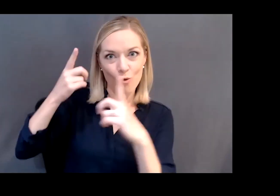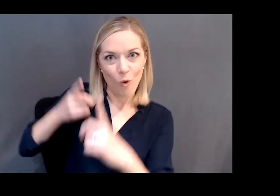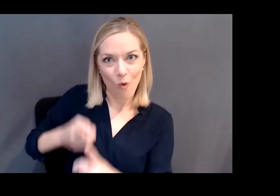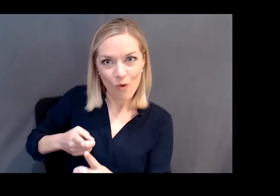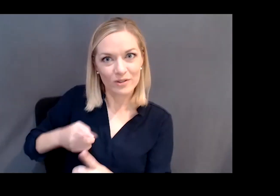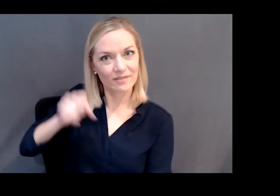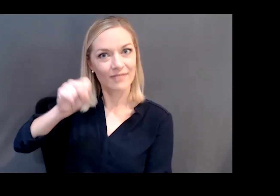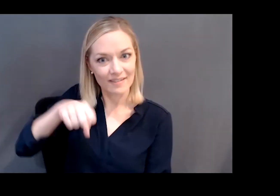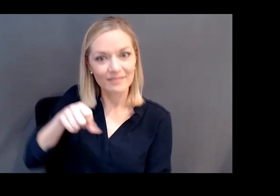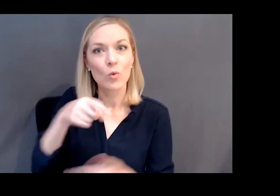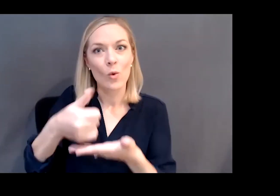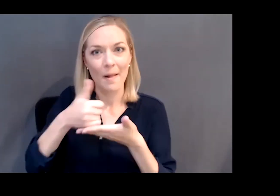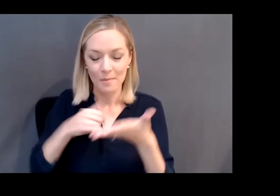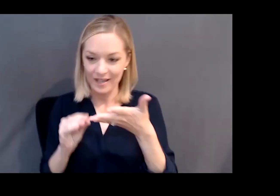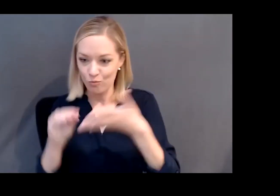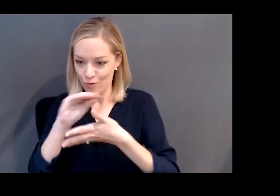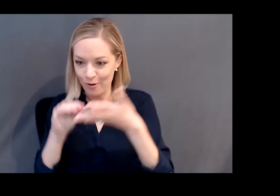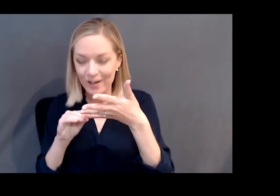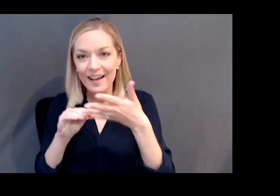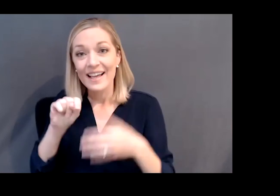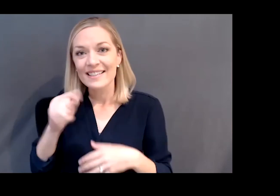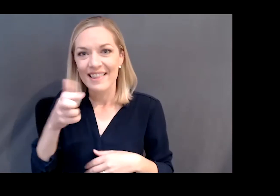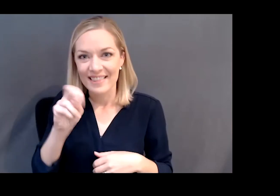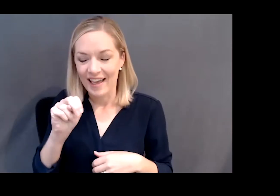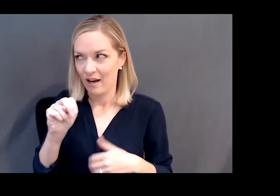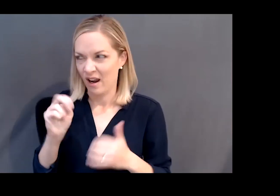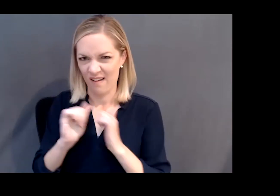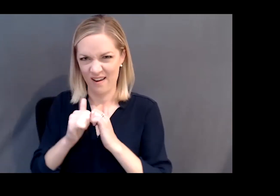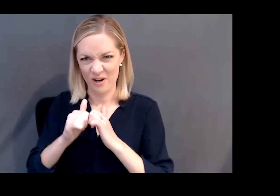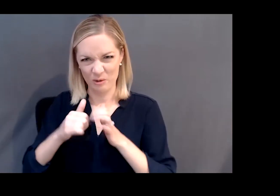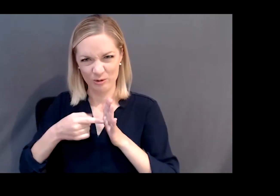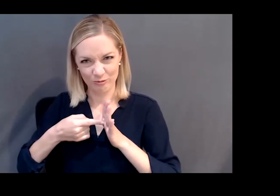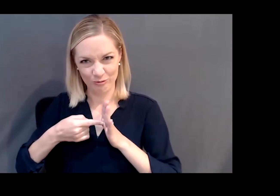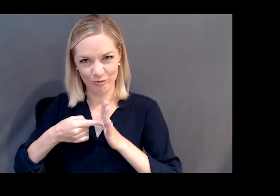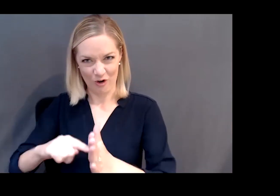I had many goals, but NDC helped me prioritize those goals and then